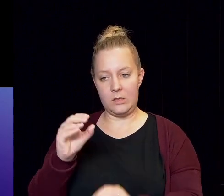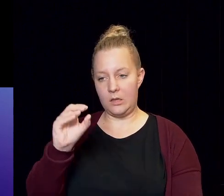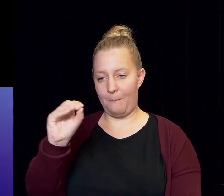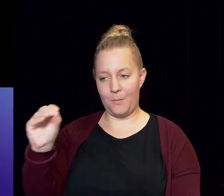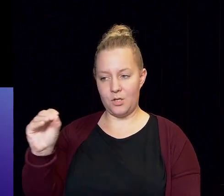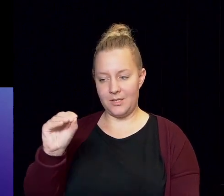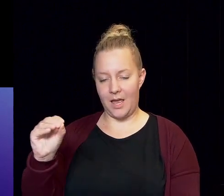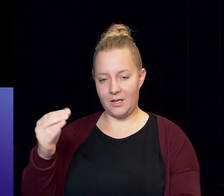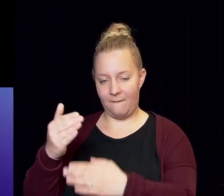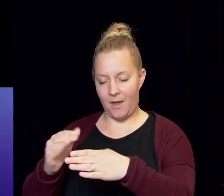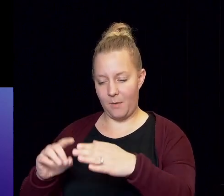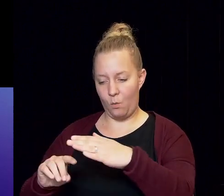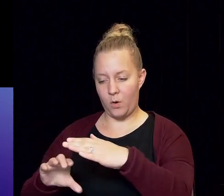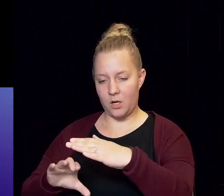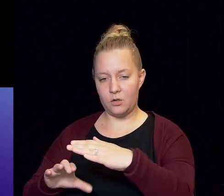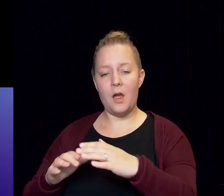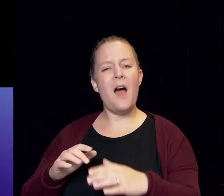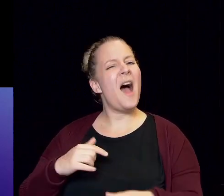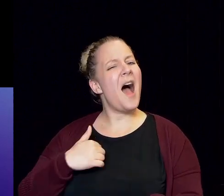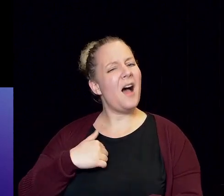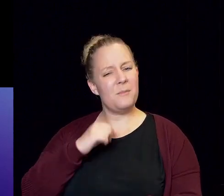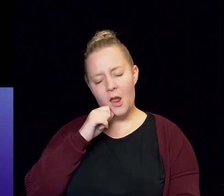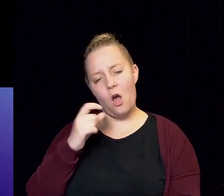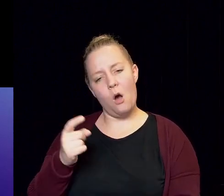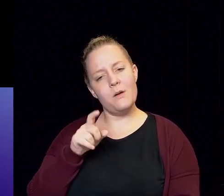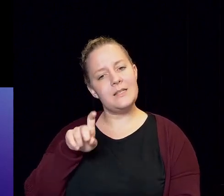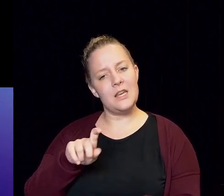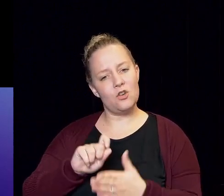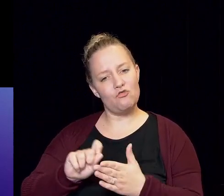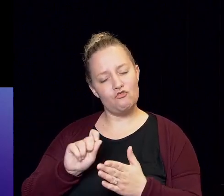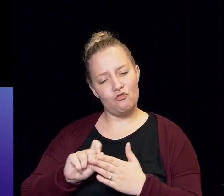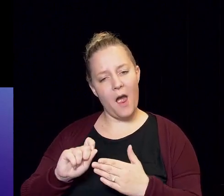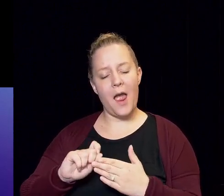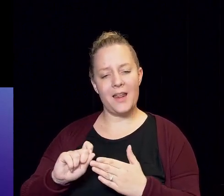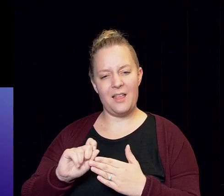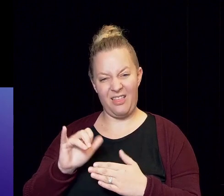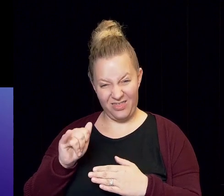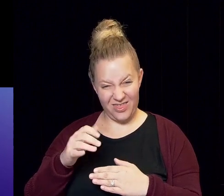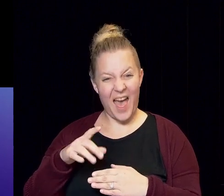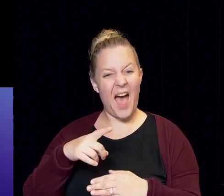over 100. Now, I'm not necessarily always needing to write out that part of whole equals the percent